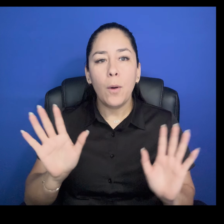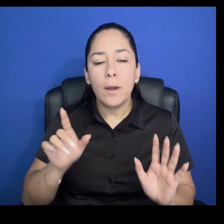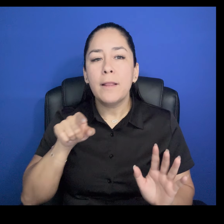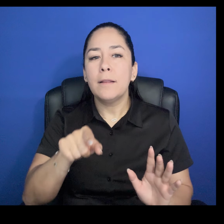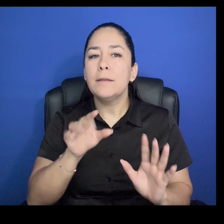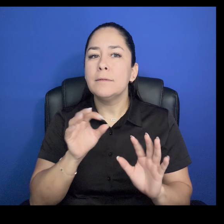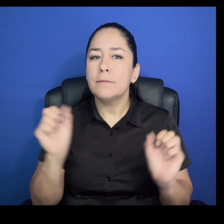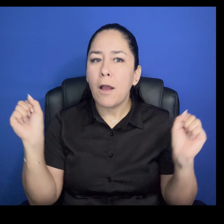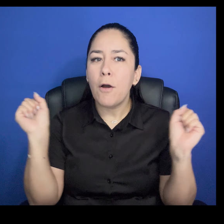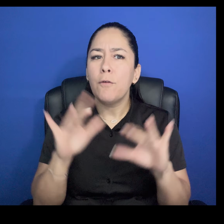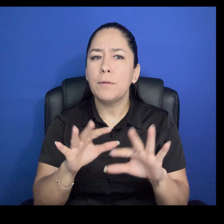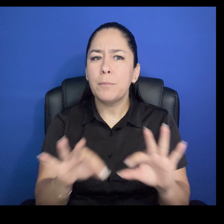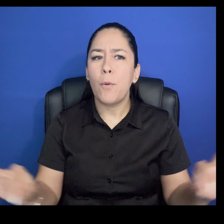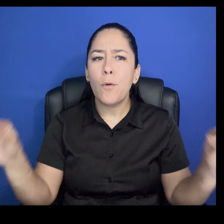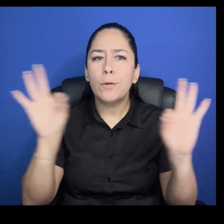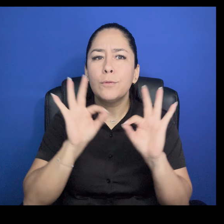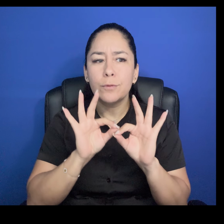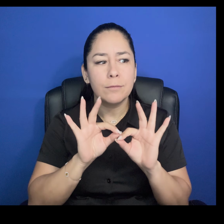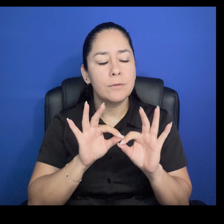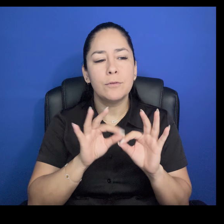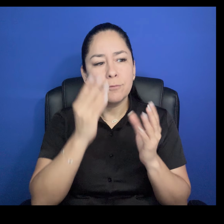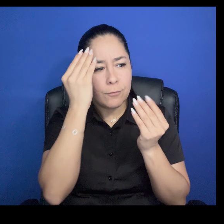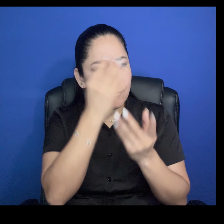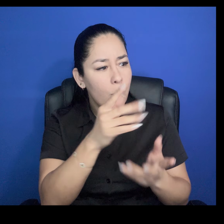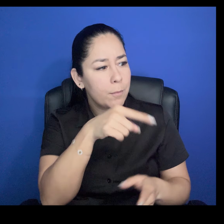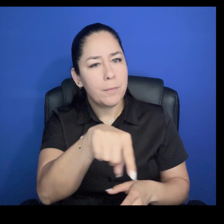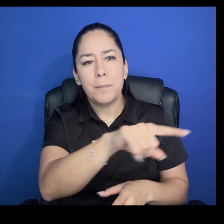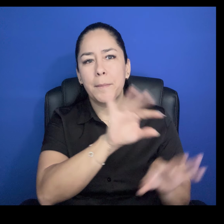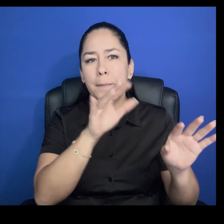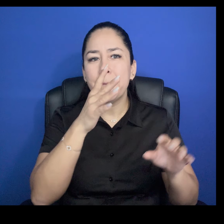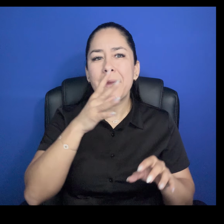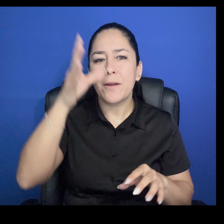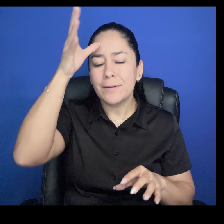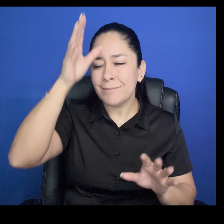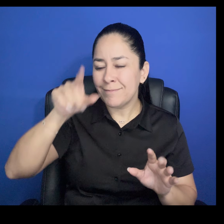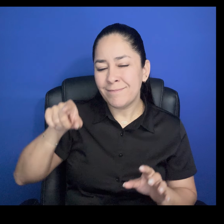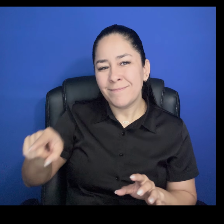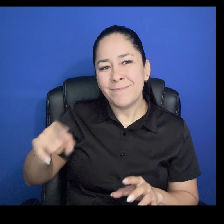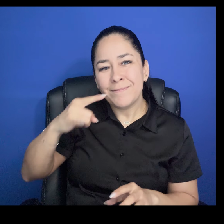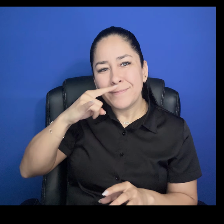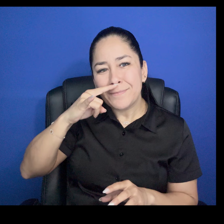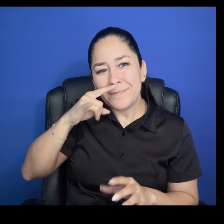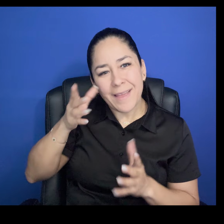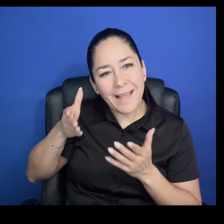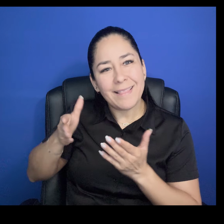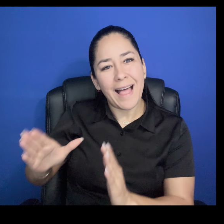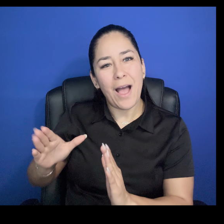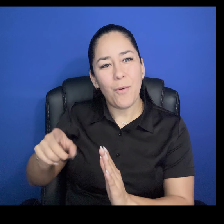to share with parents that let's start letting our kids make their decisions at a really young age,